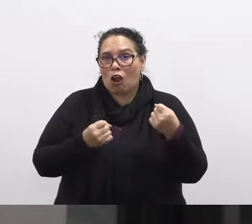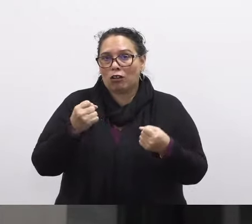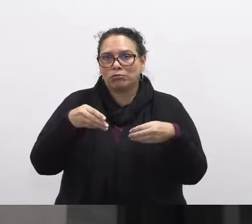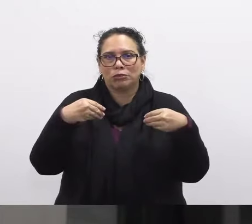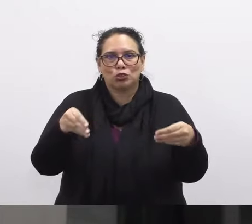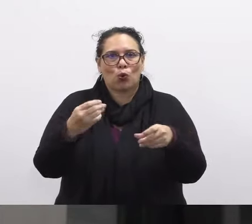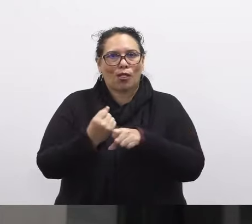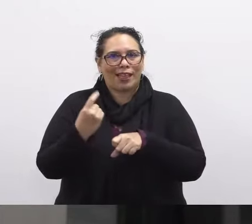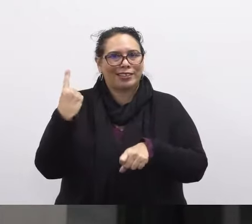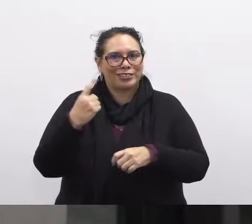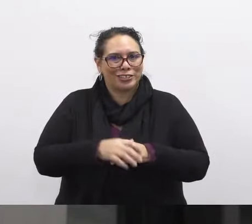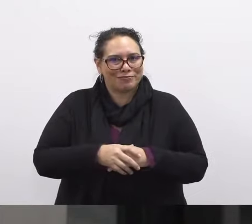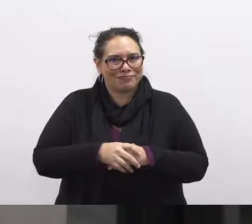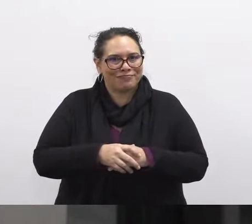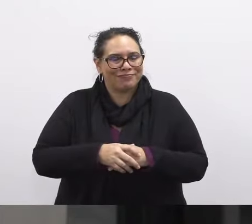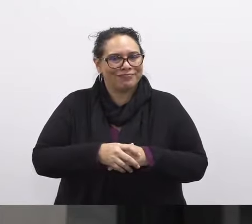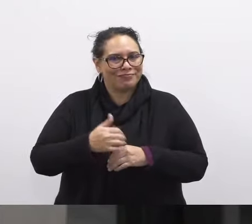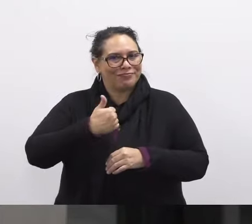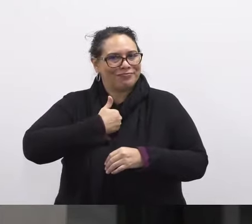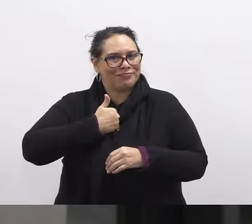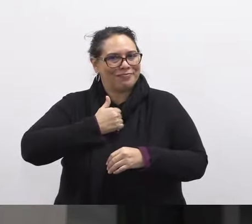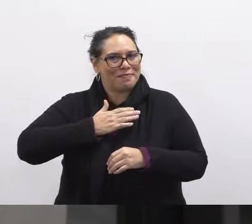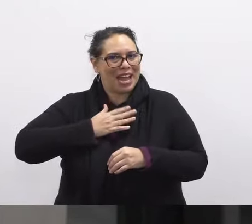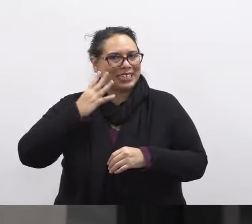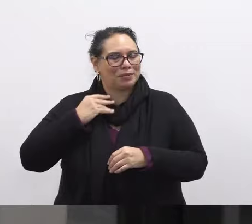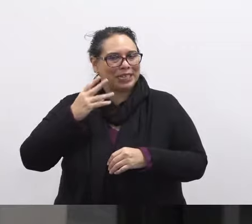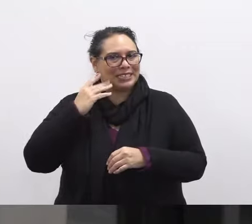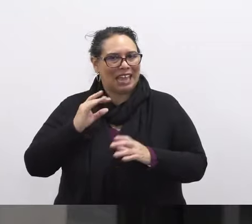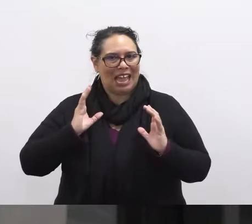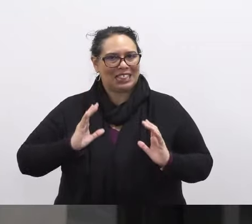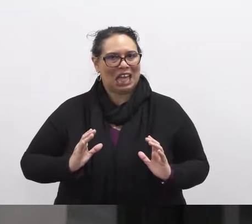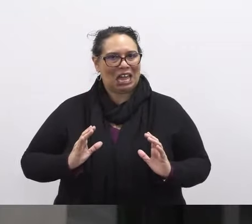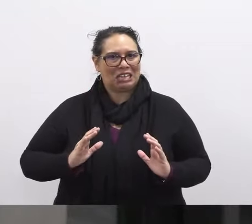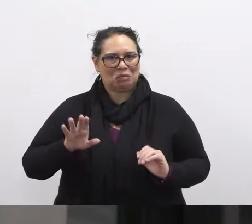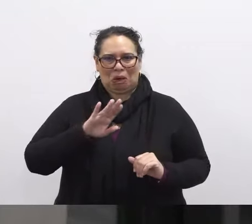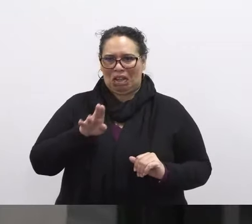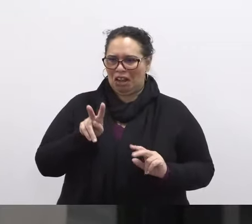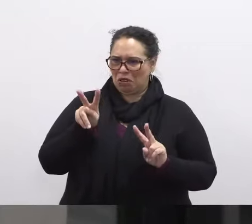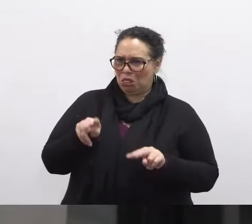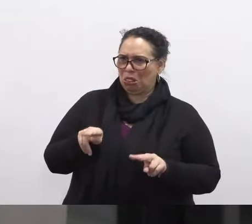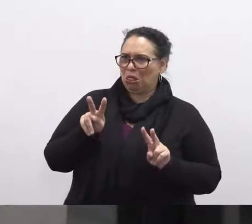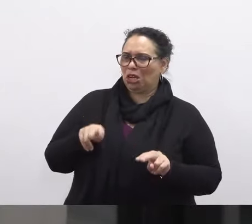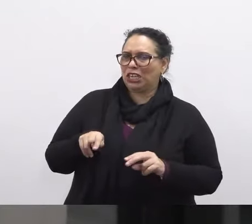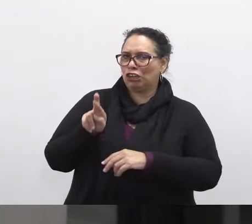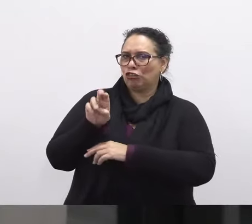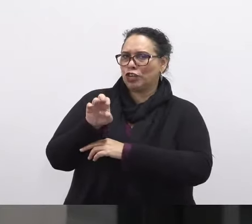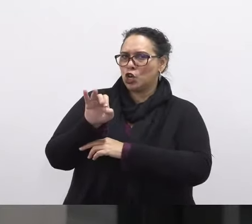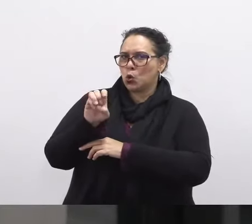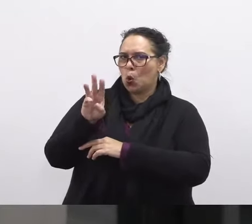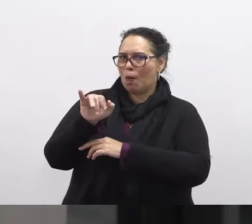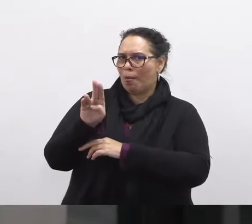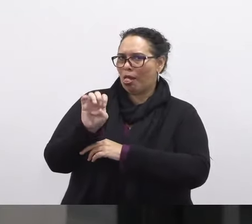And I can tell you from my own experience that clients who had never looked at a renewable energy project, that had only looked at fossil fuels,